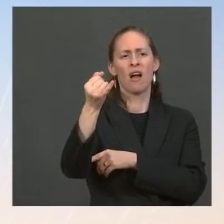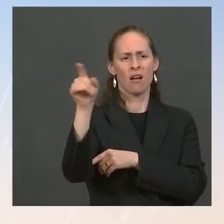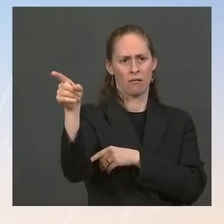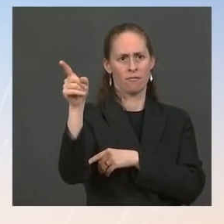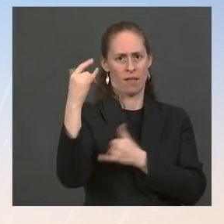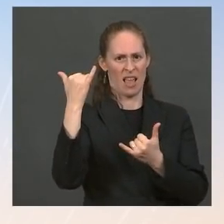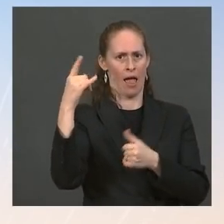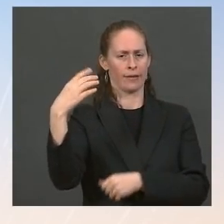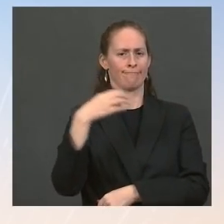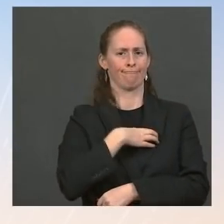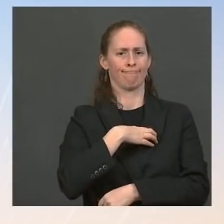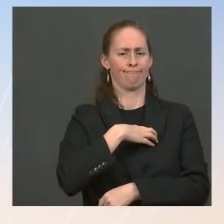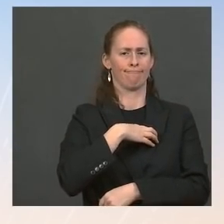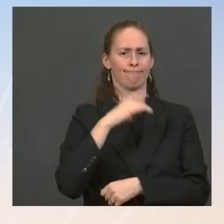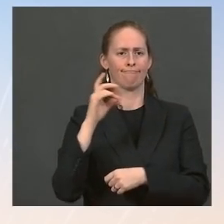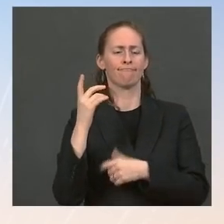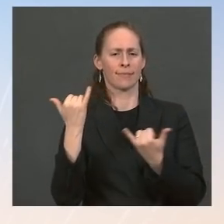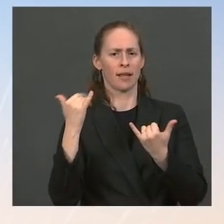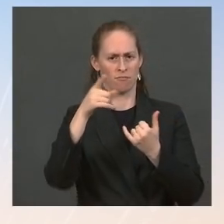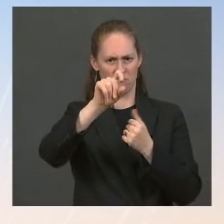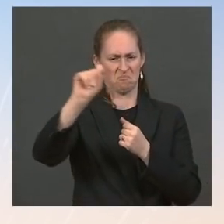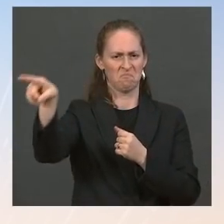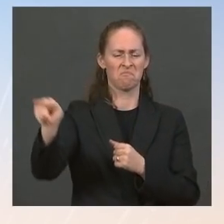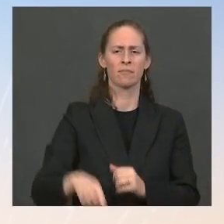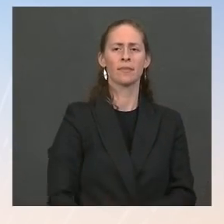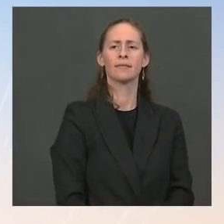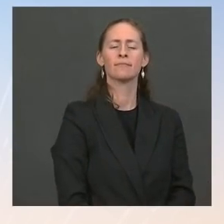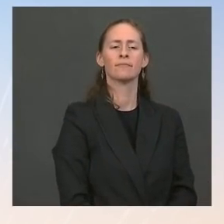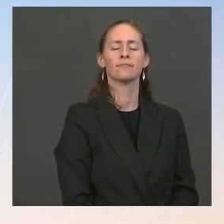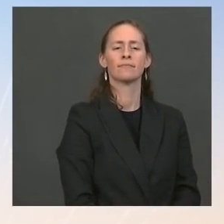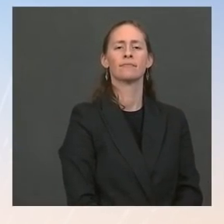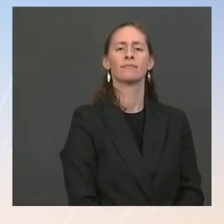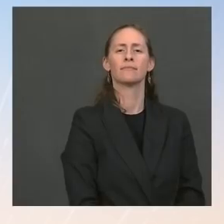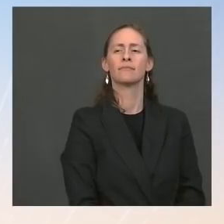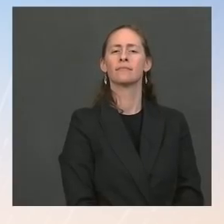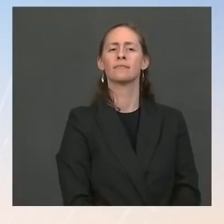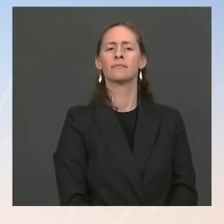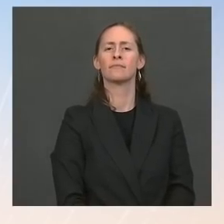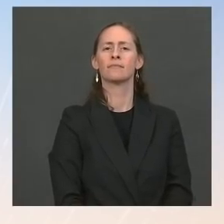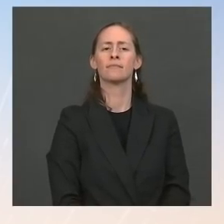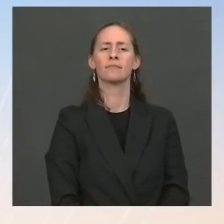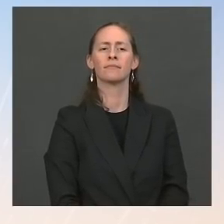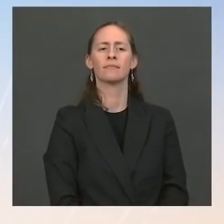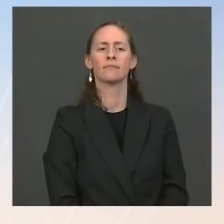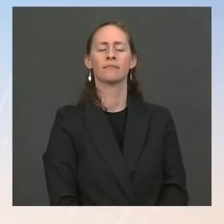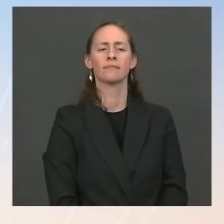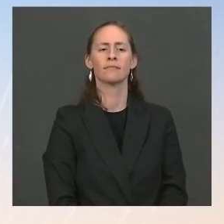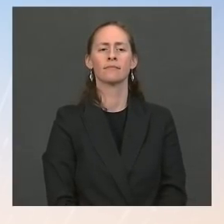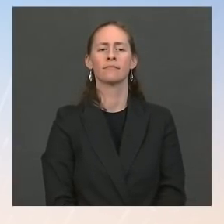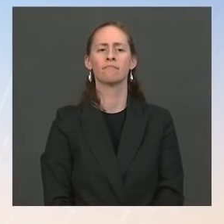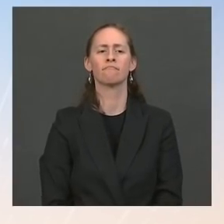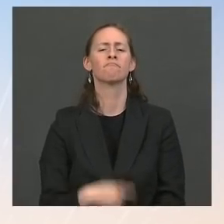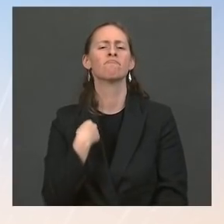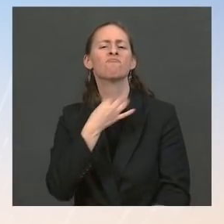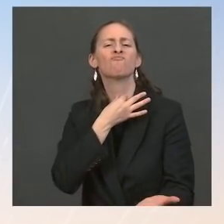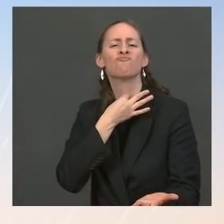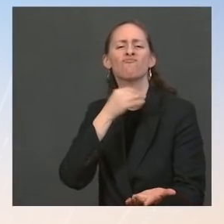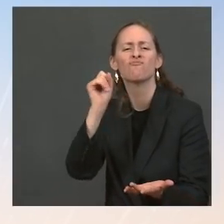or what their options are. The Press: Just following up -- at least tangentially related to China and trade: When you guys look at tariffs right now,